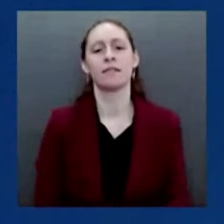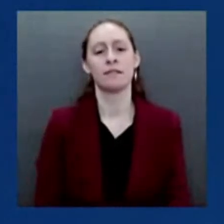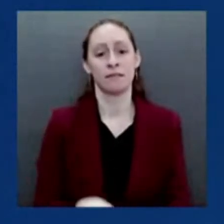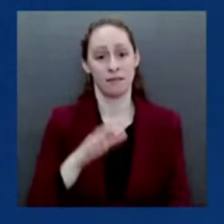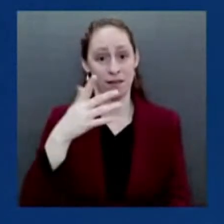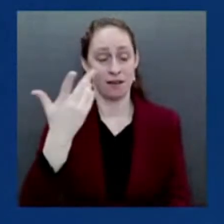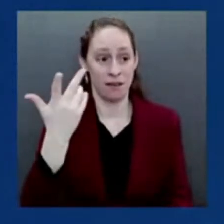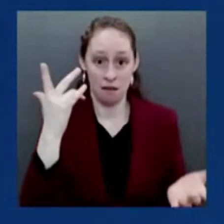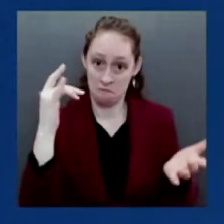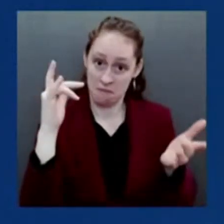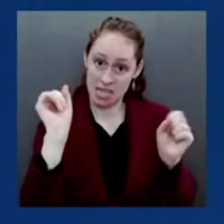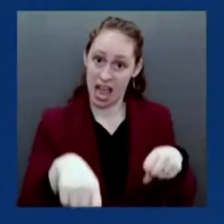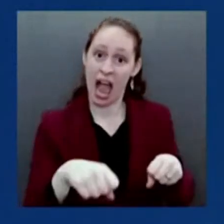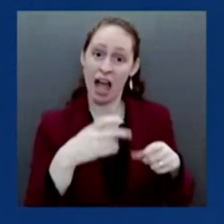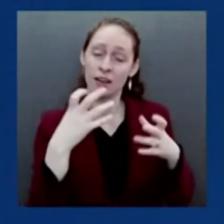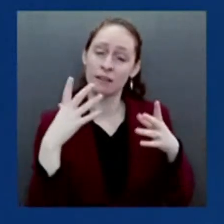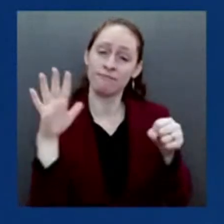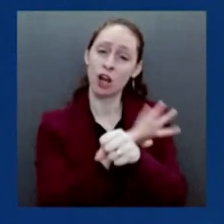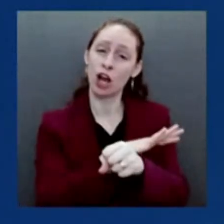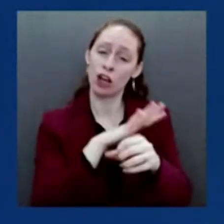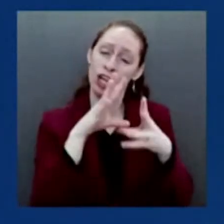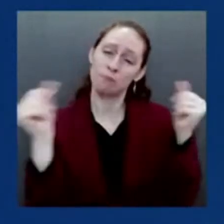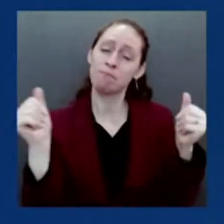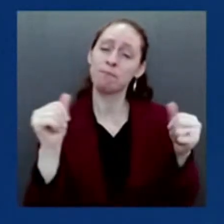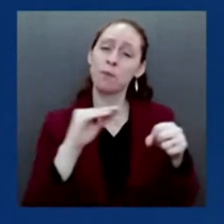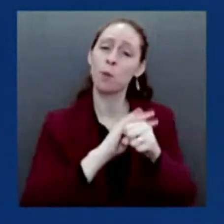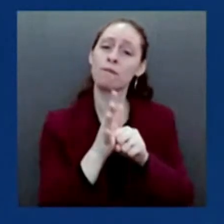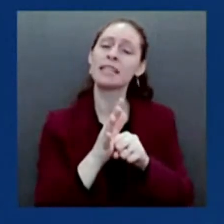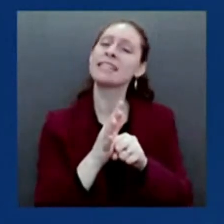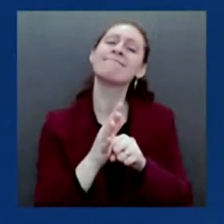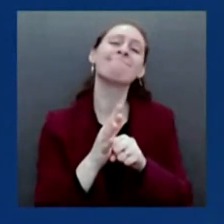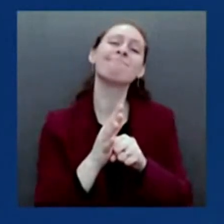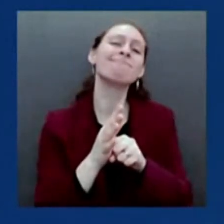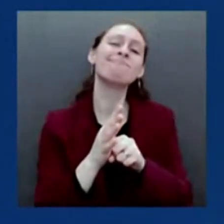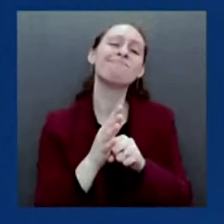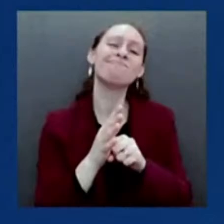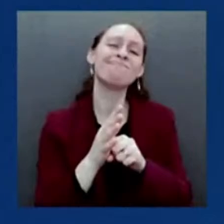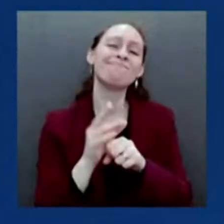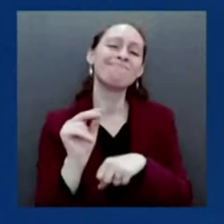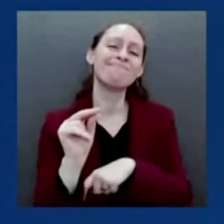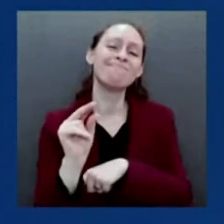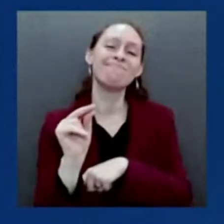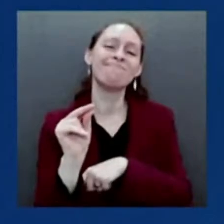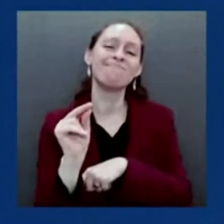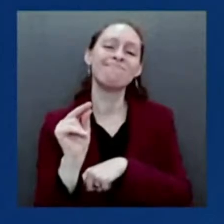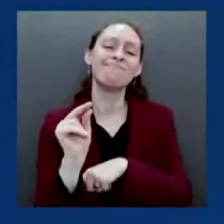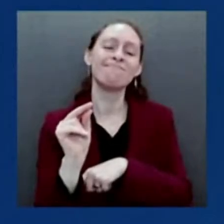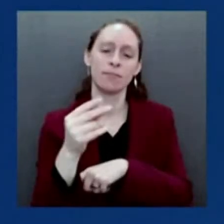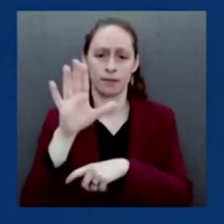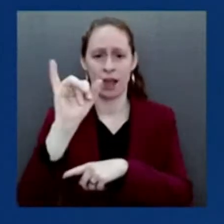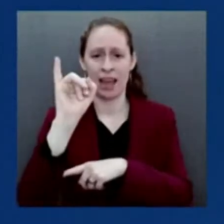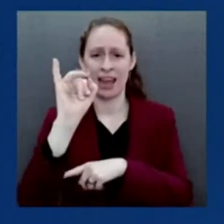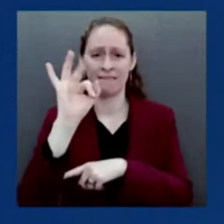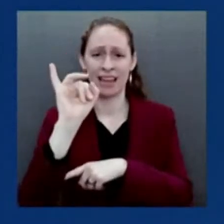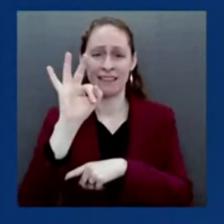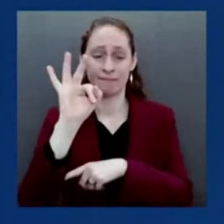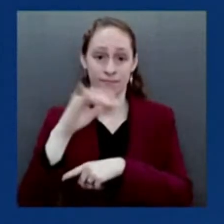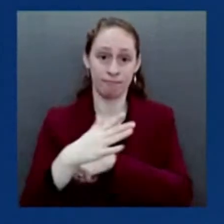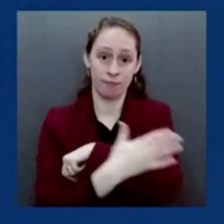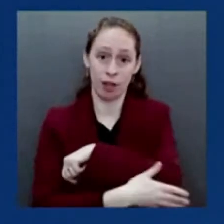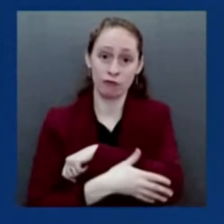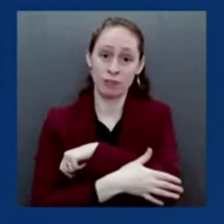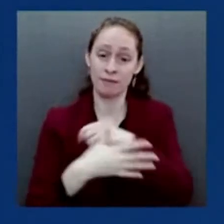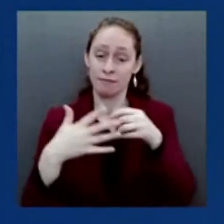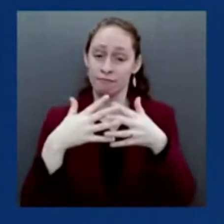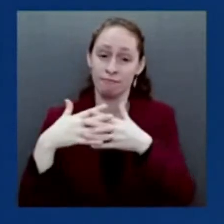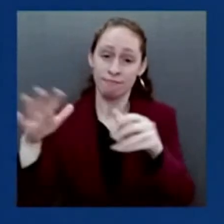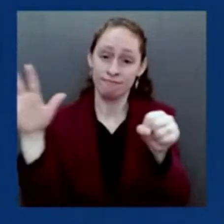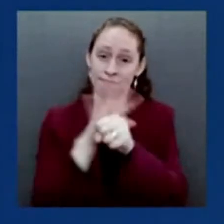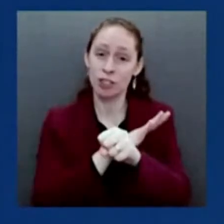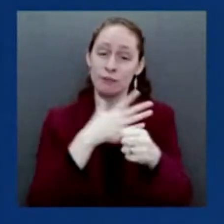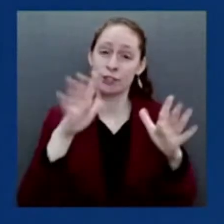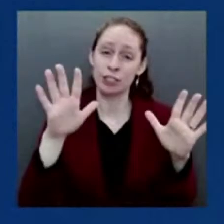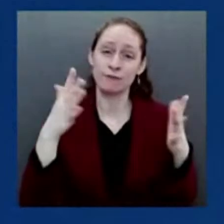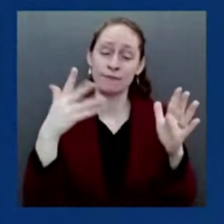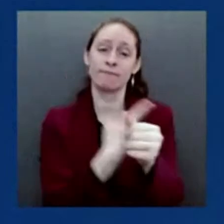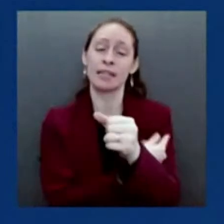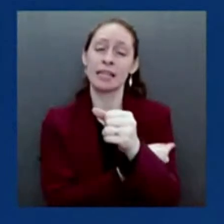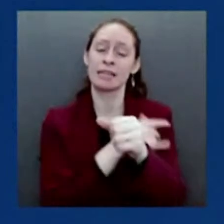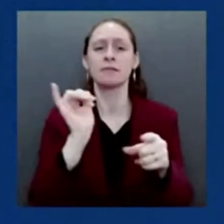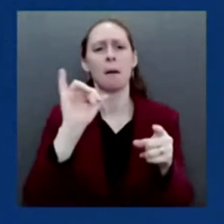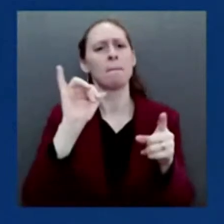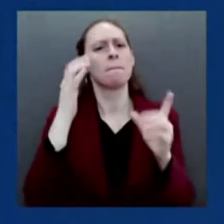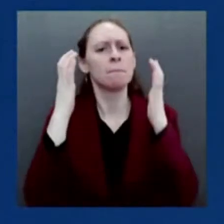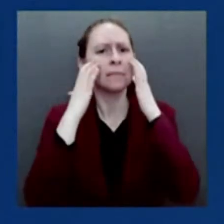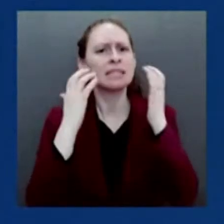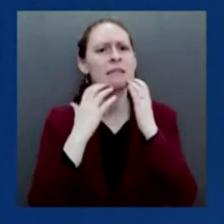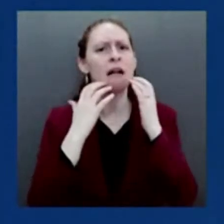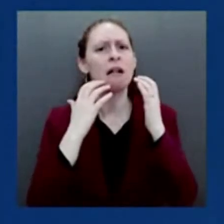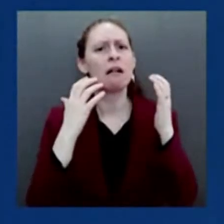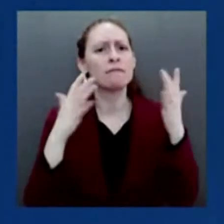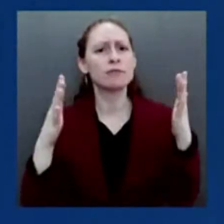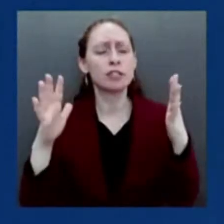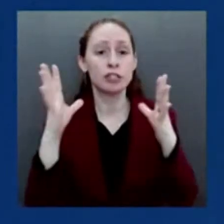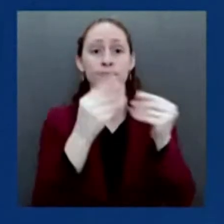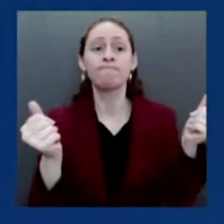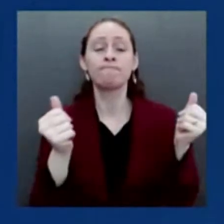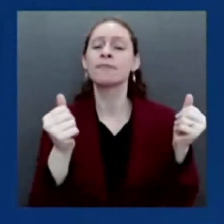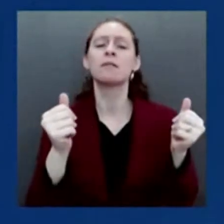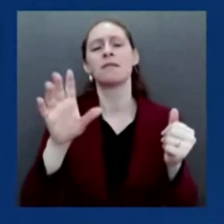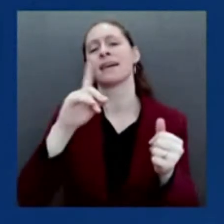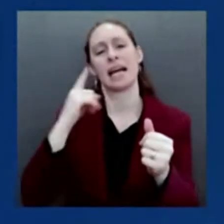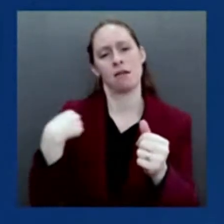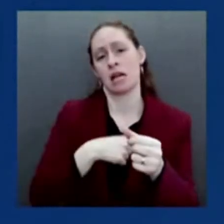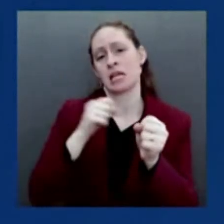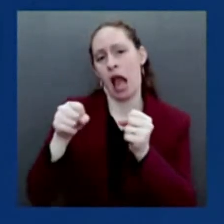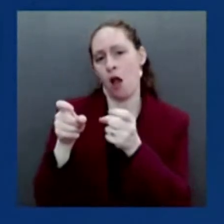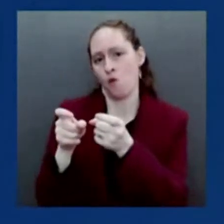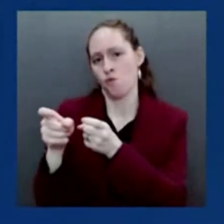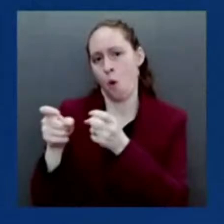THAT, WE WILL NOT ELIMINATE IT.